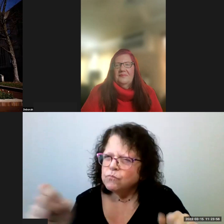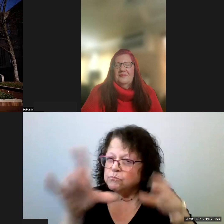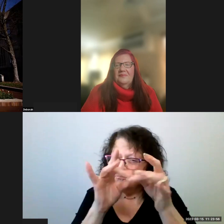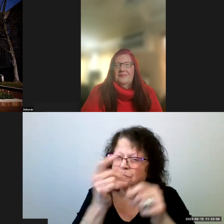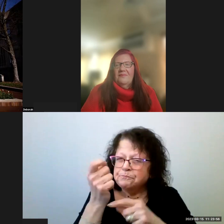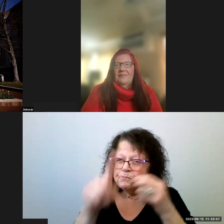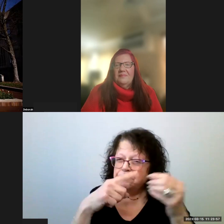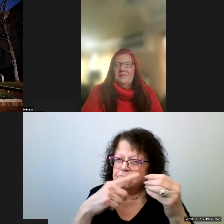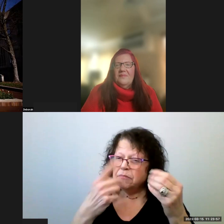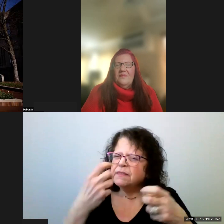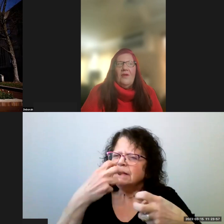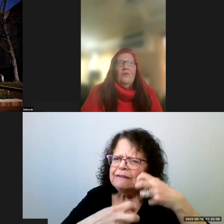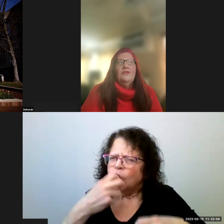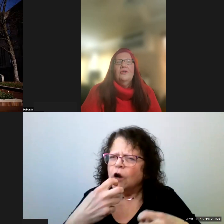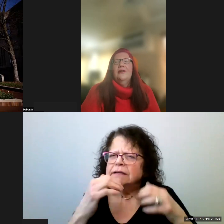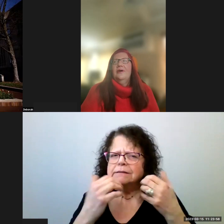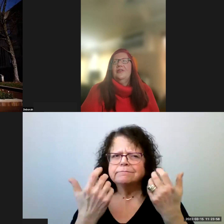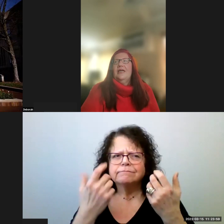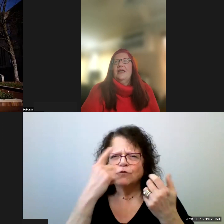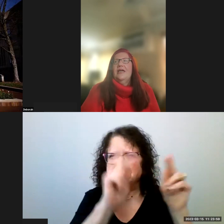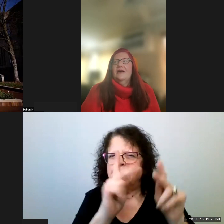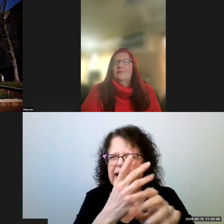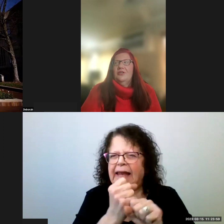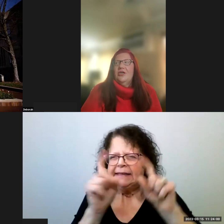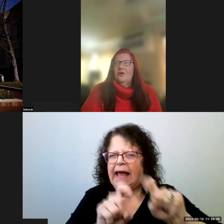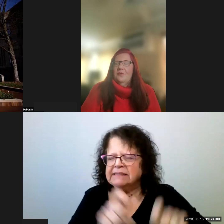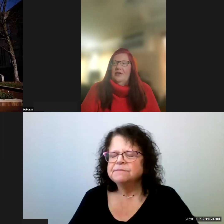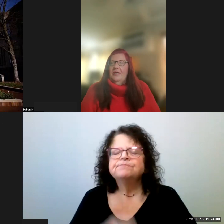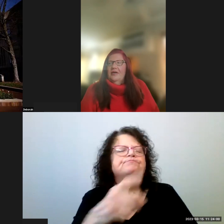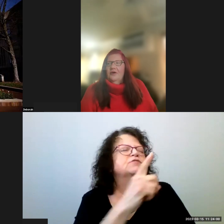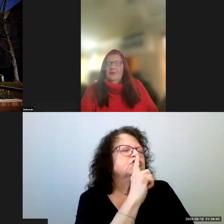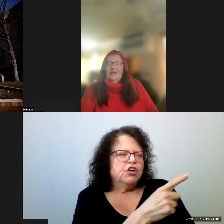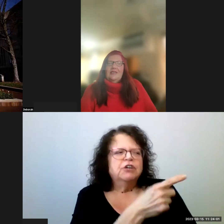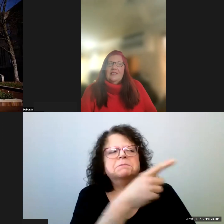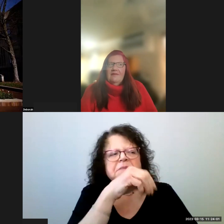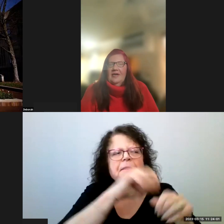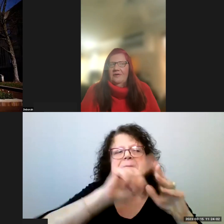Well, sure. At the beginning, in particular, when we didn't have any home